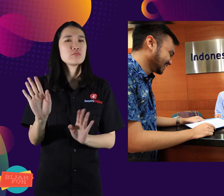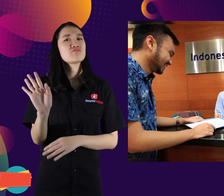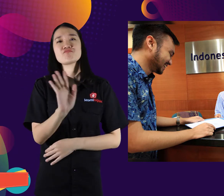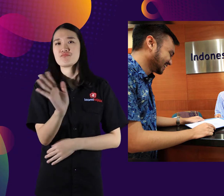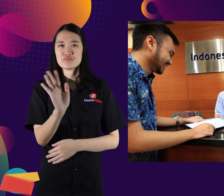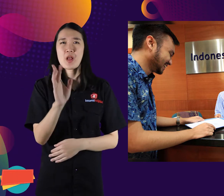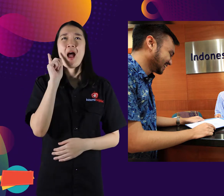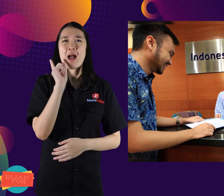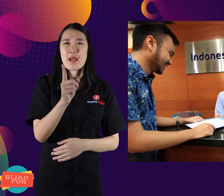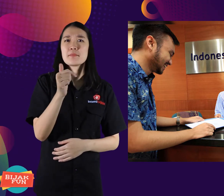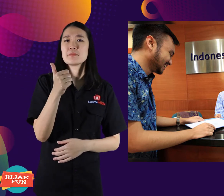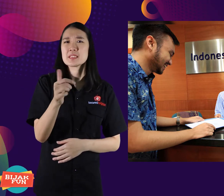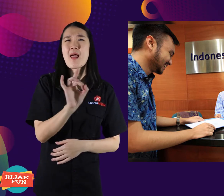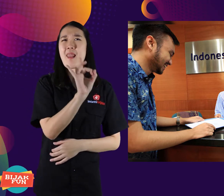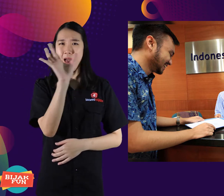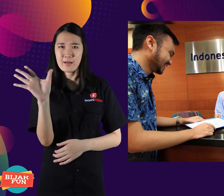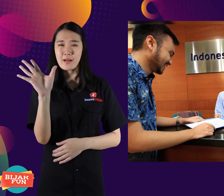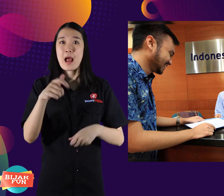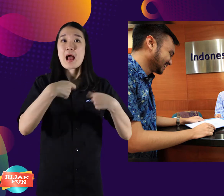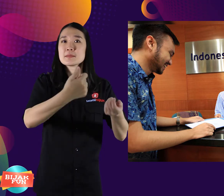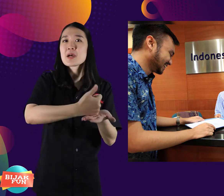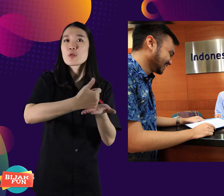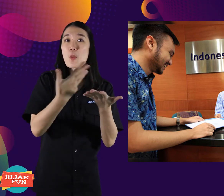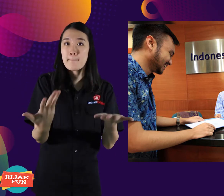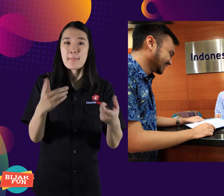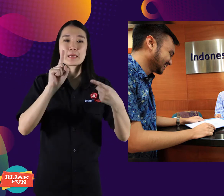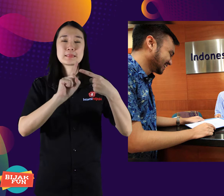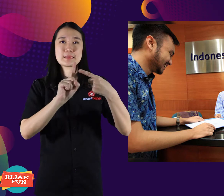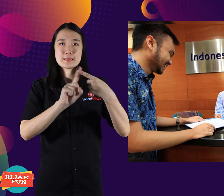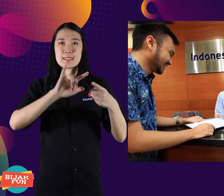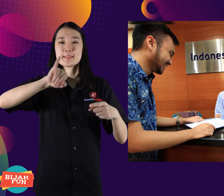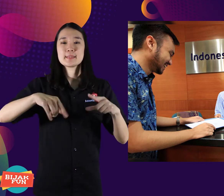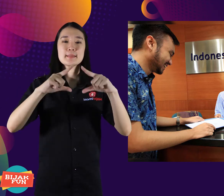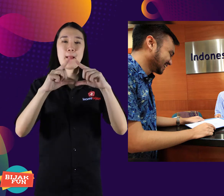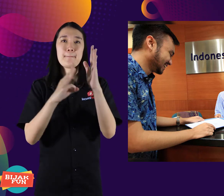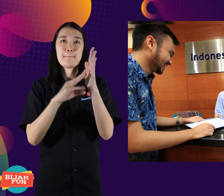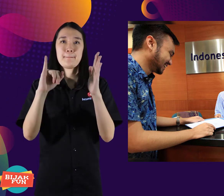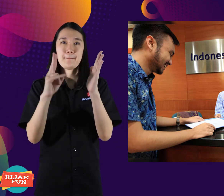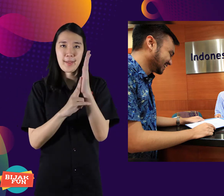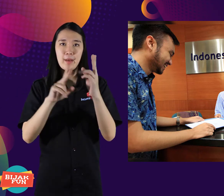No, there are others, the assistance is in the form of: 1. Guarantee.